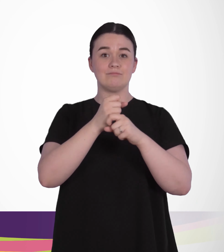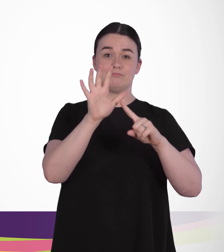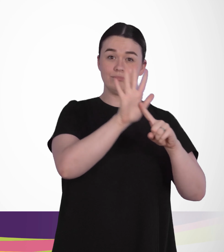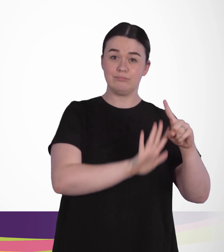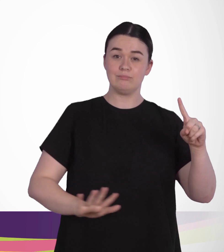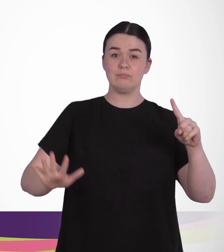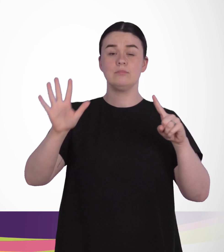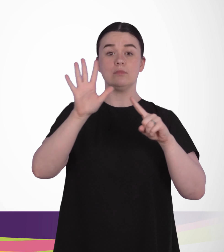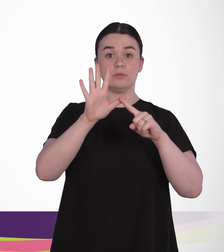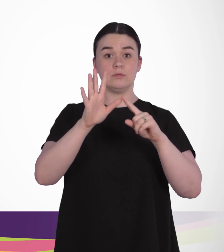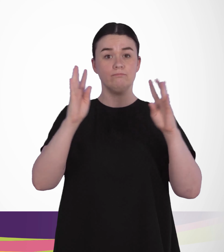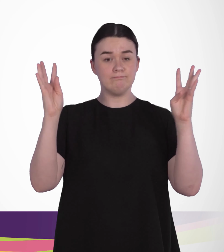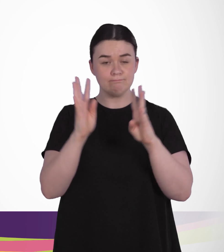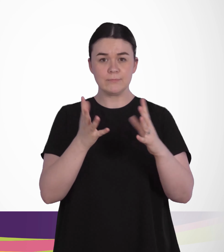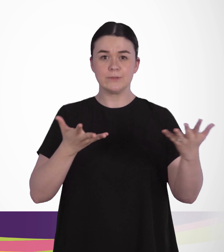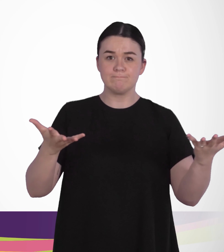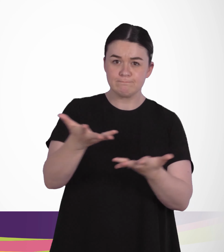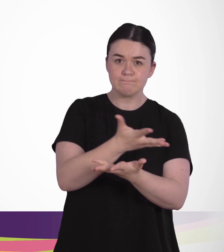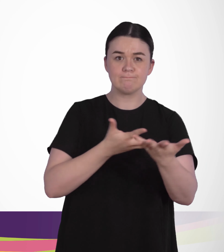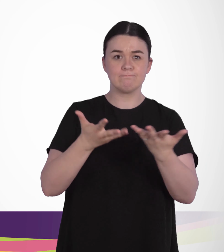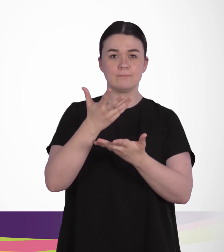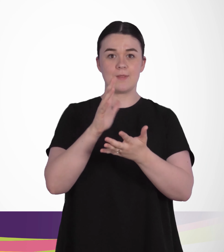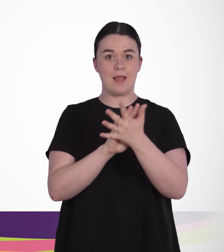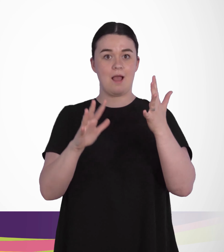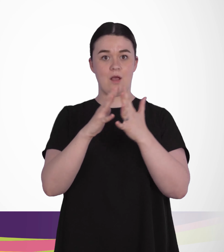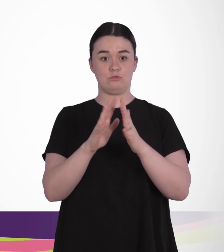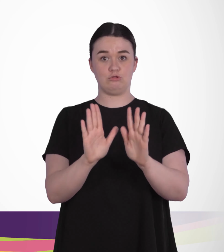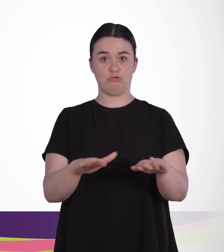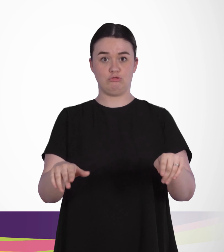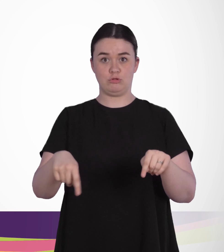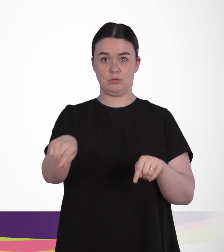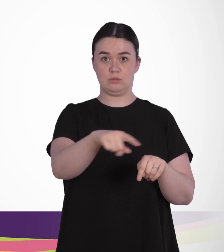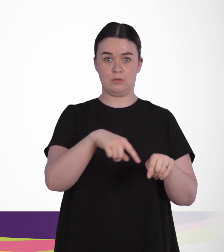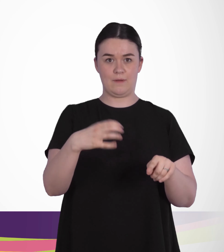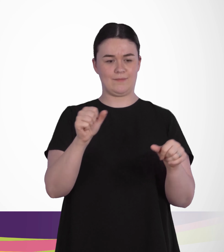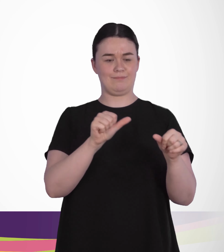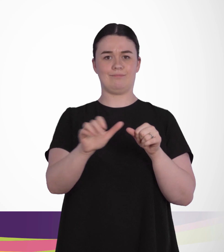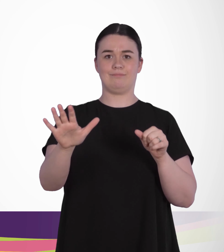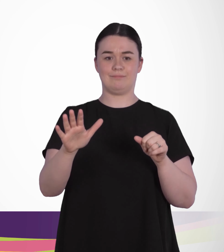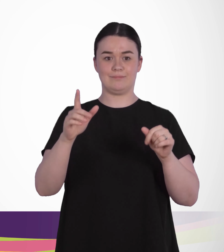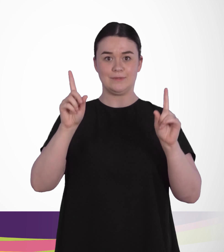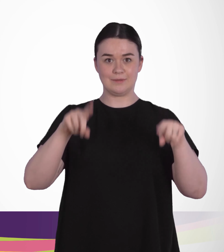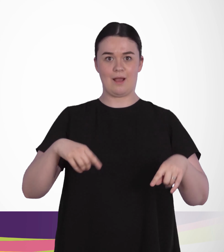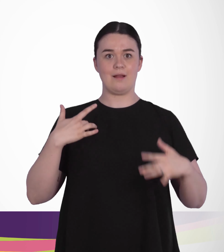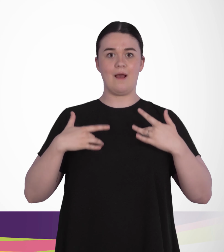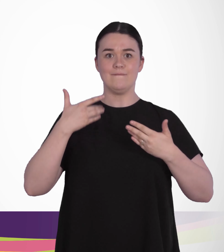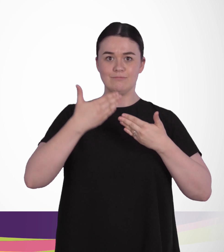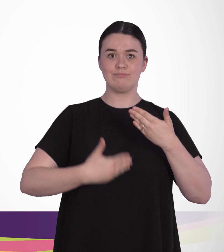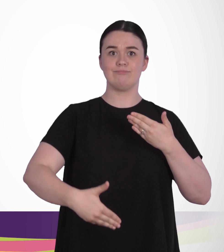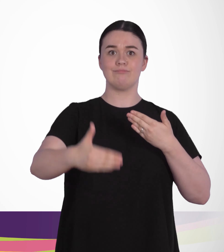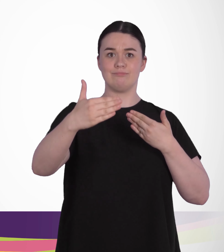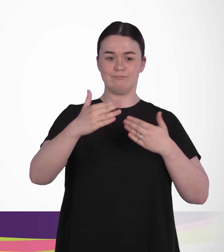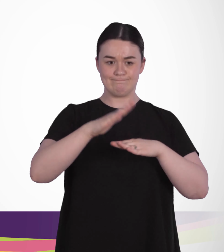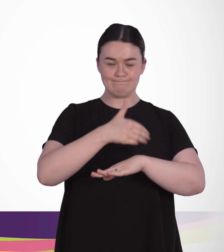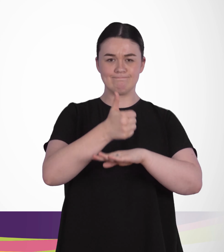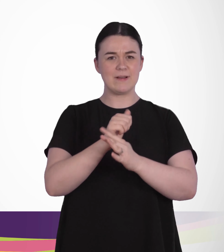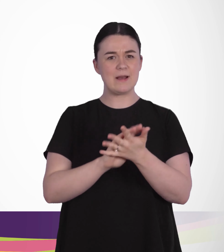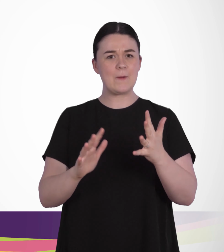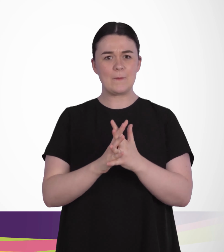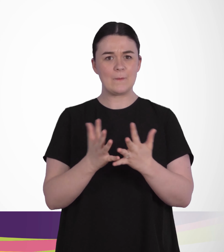to start the conversation on how to ensure Australian children have the best start in life.